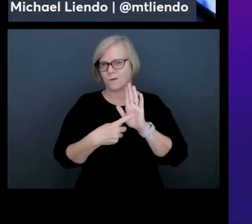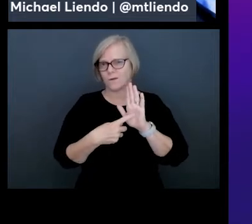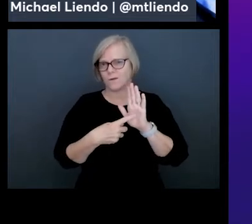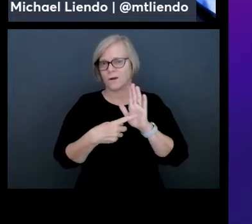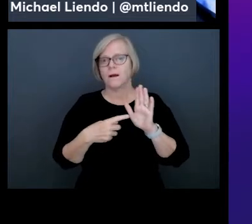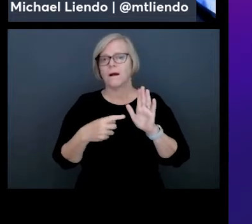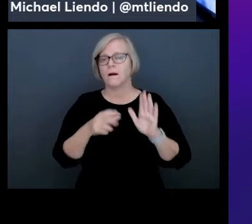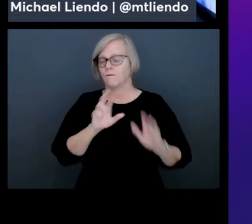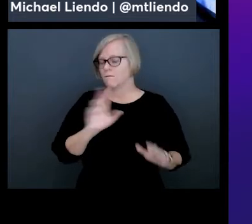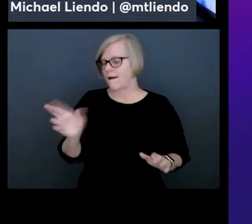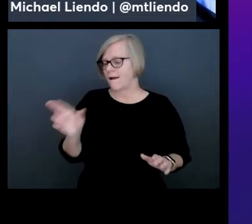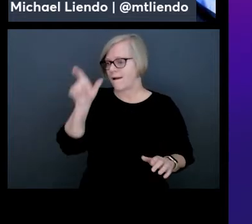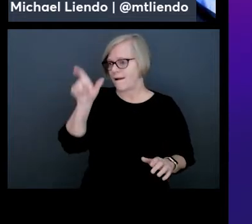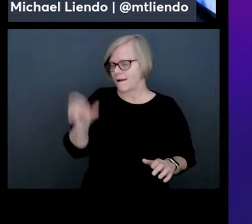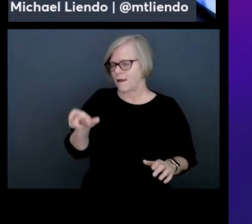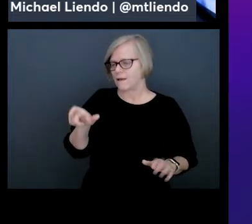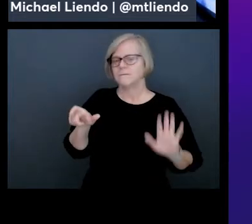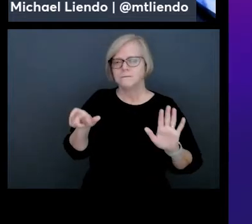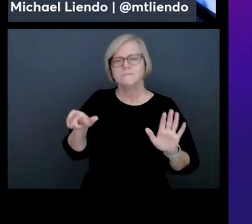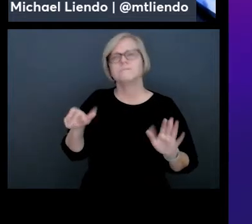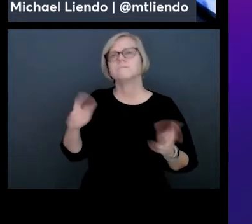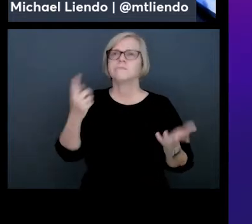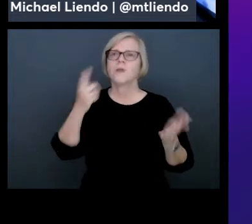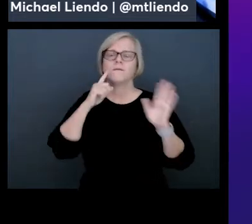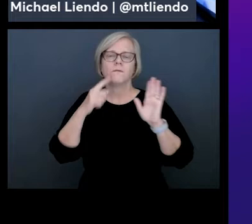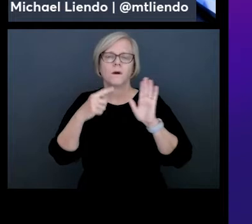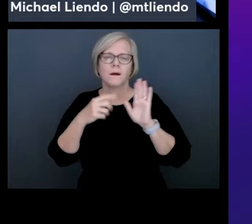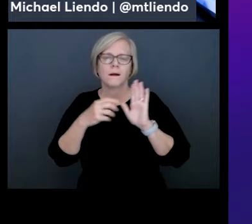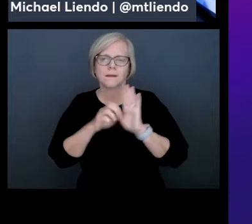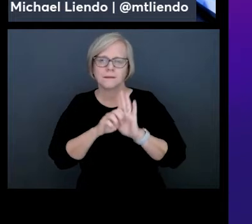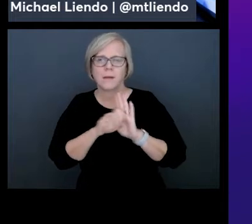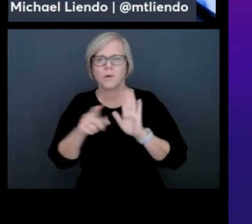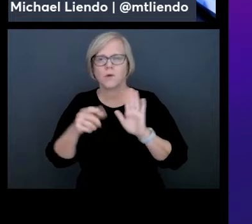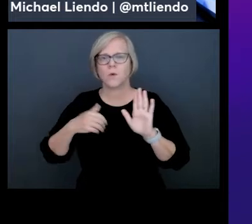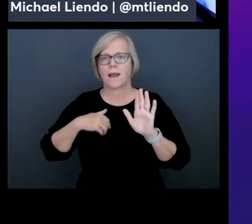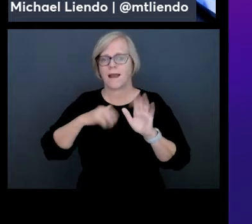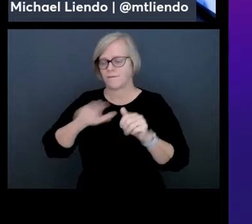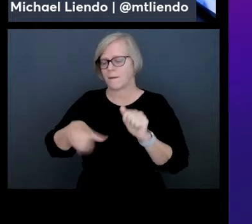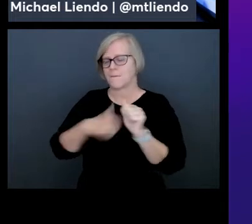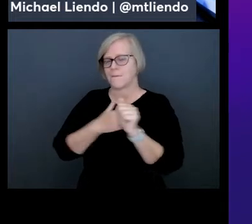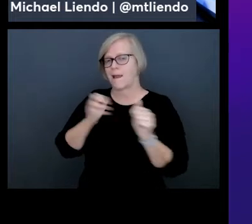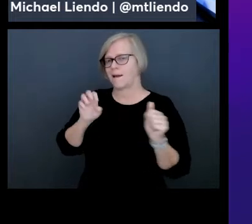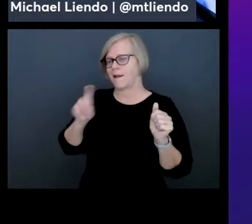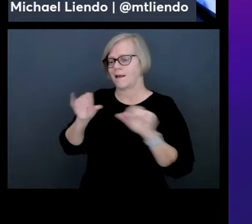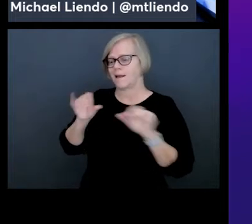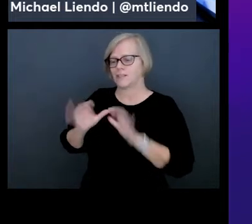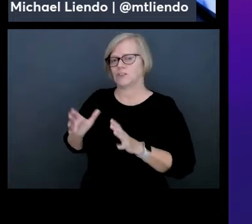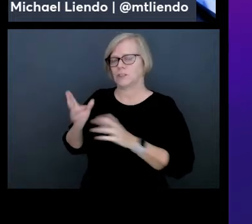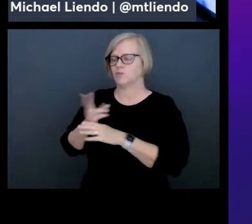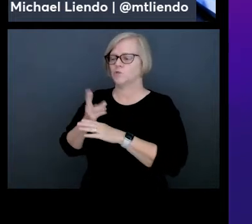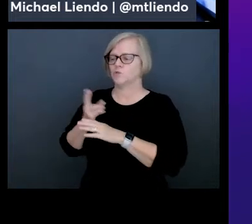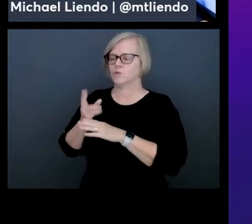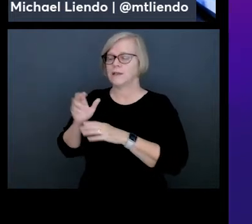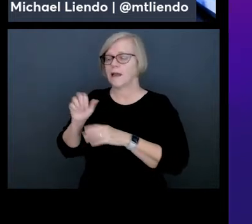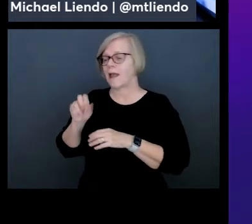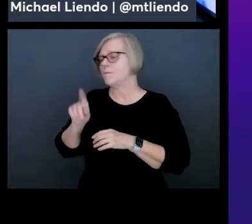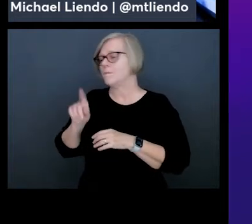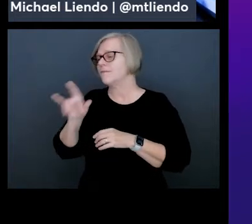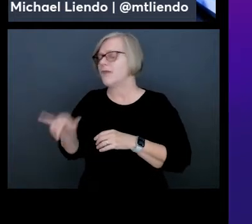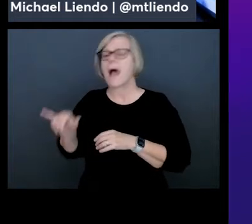imagine that you have a team of back end engineers. They're using Amplify, but maybe they're not all that familiar